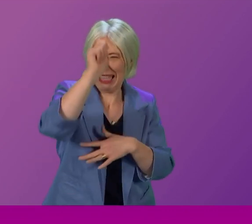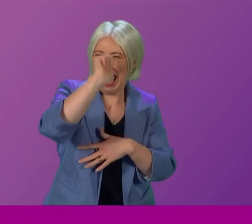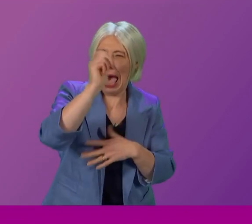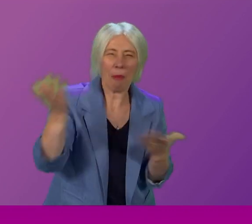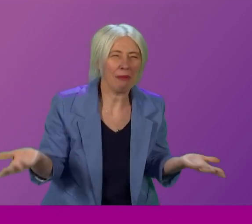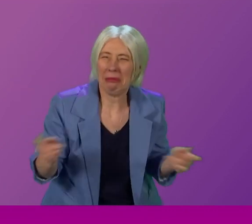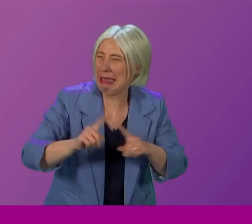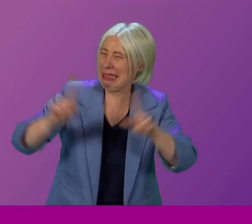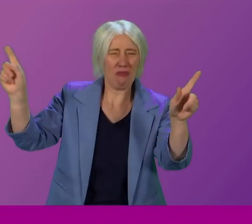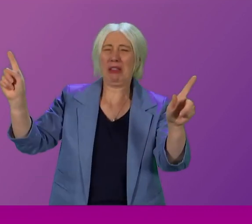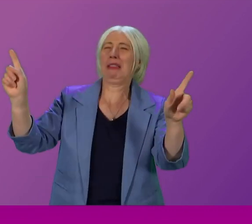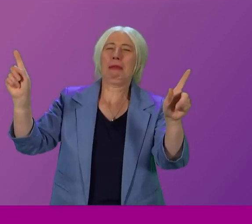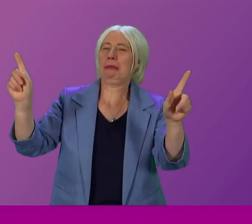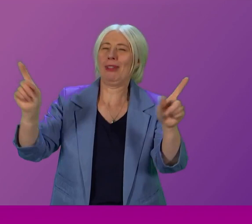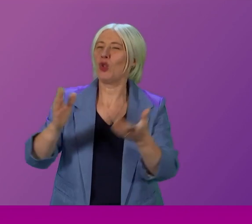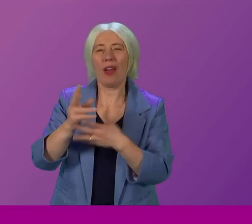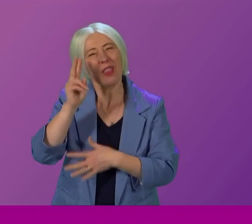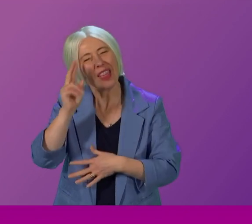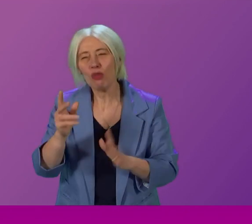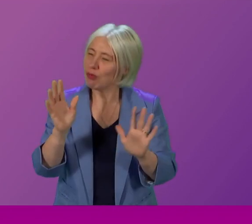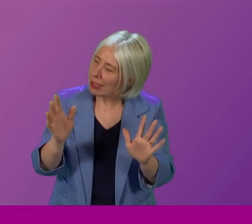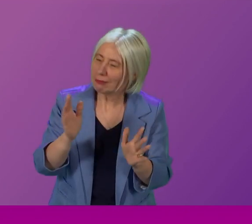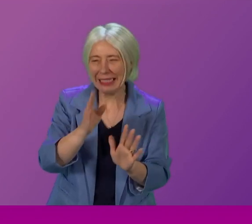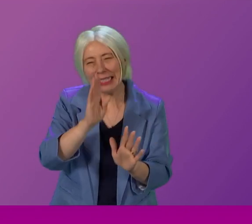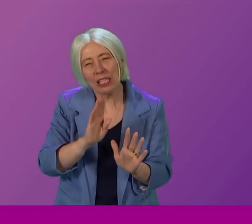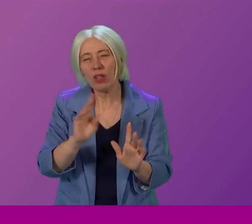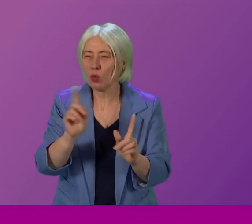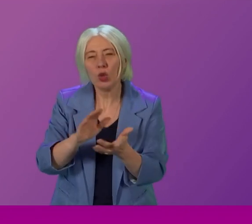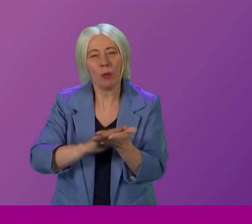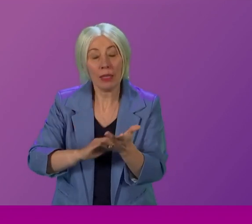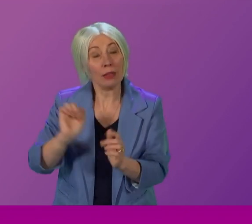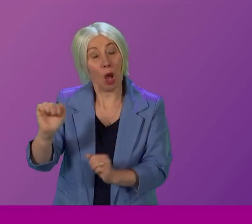We must look at the issue pragmatically and seriously. I am glad that Murdo Fraser